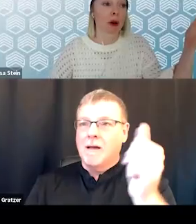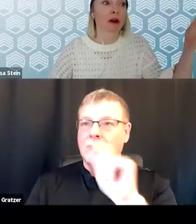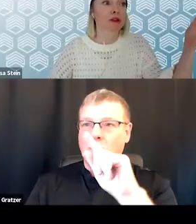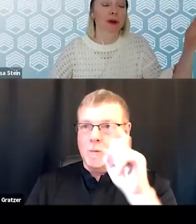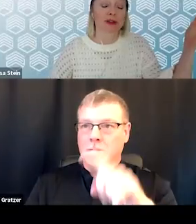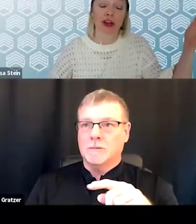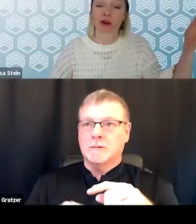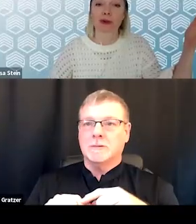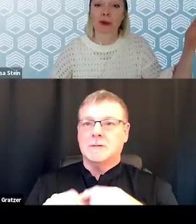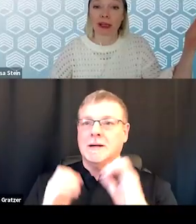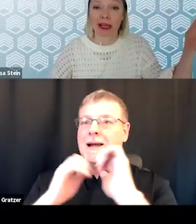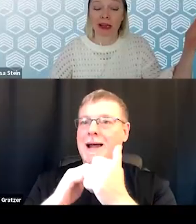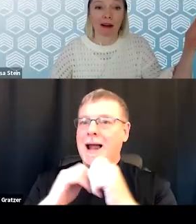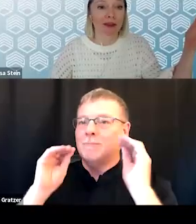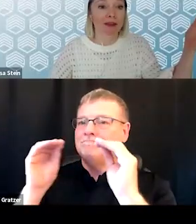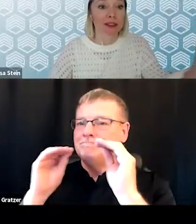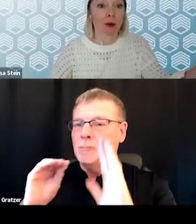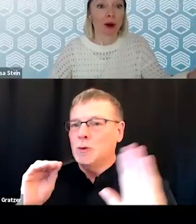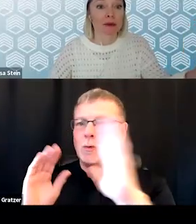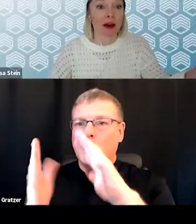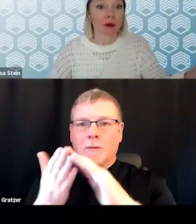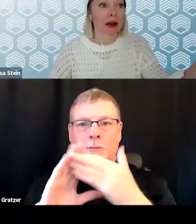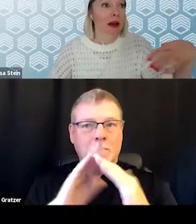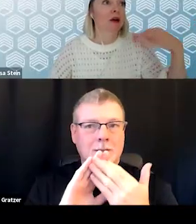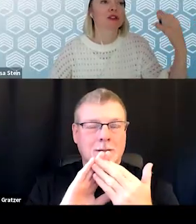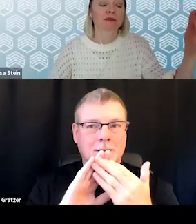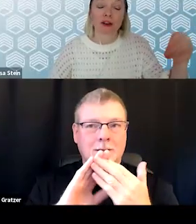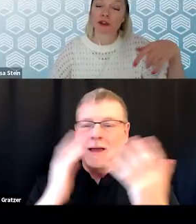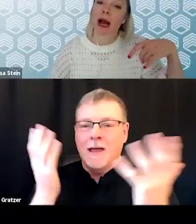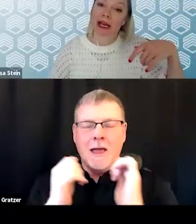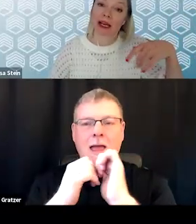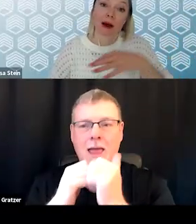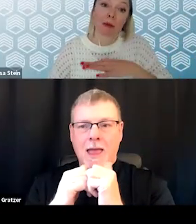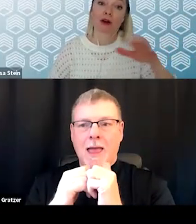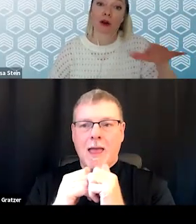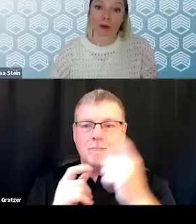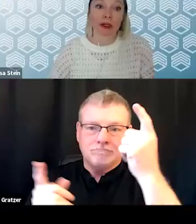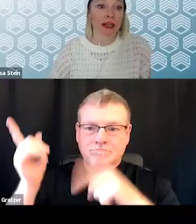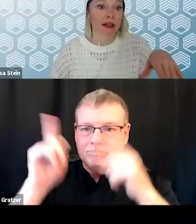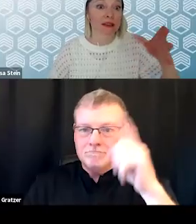you know, how did you educate your community on these programs? How did you foster buy-in among your community?